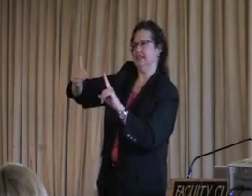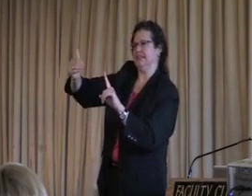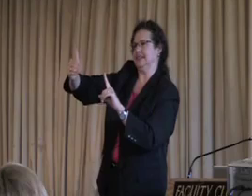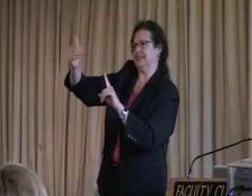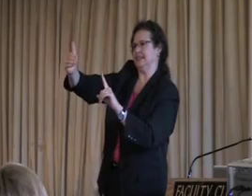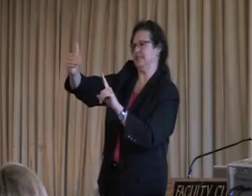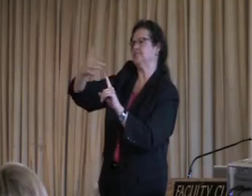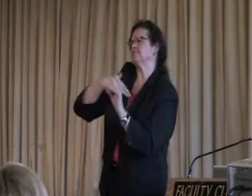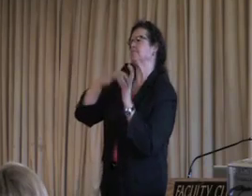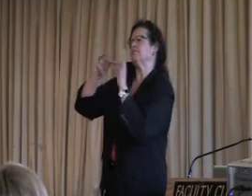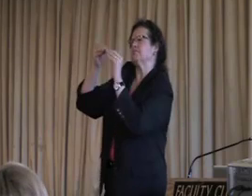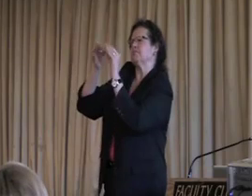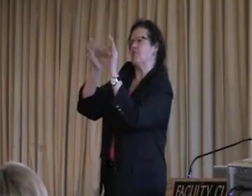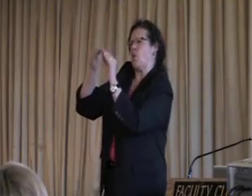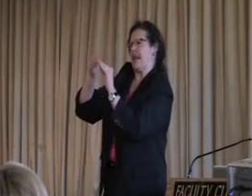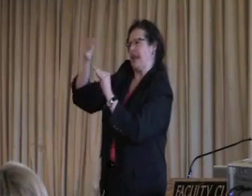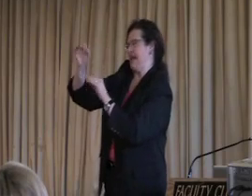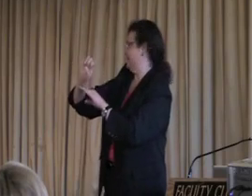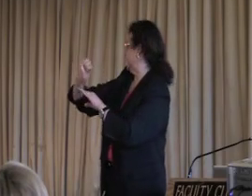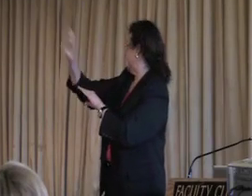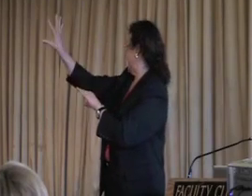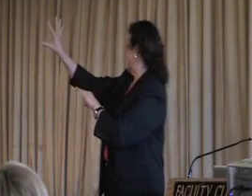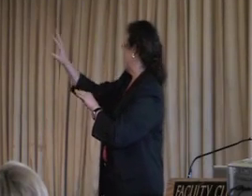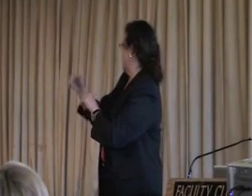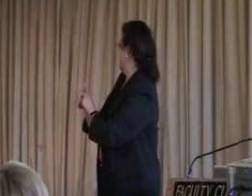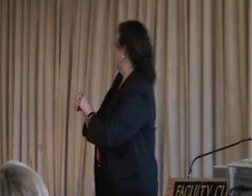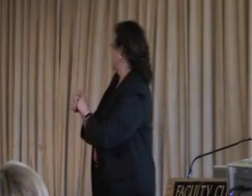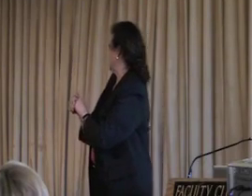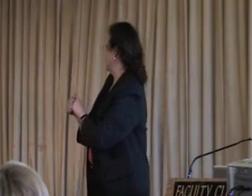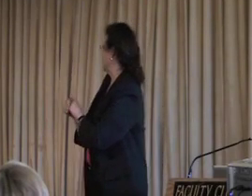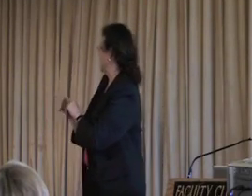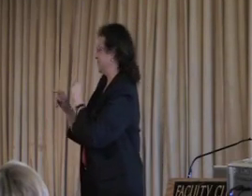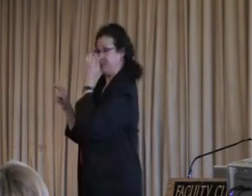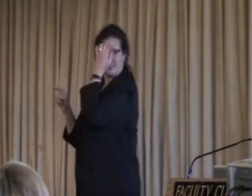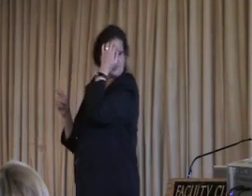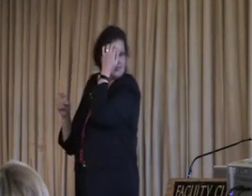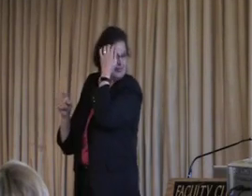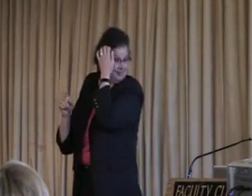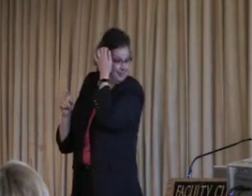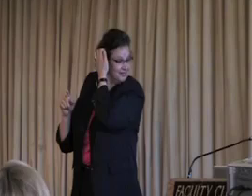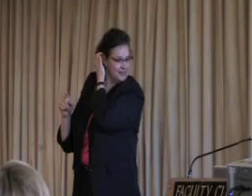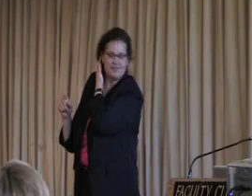towards taking that -- those skills and moving them out into the every day community, and